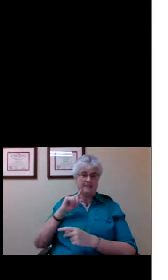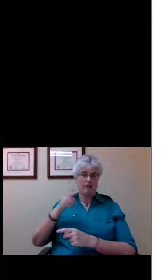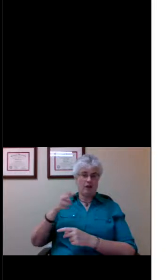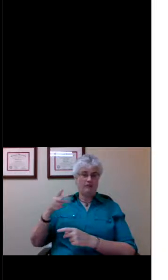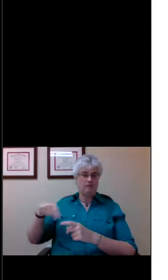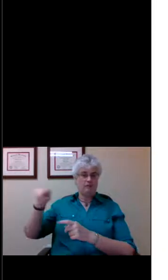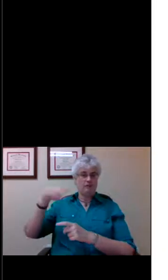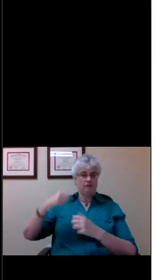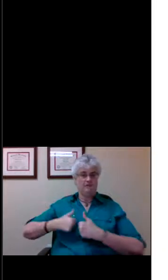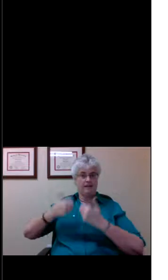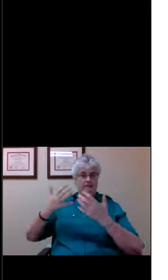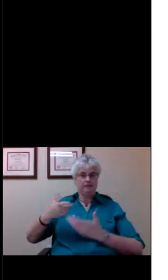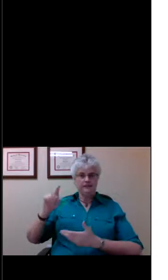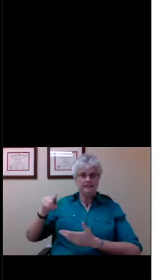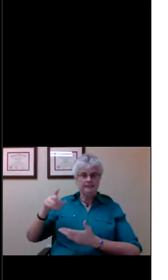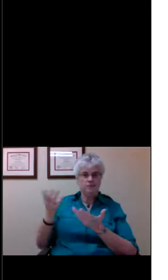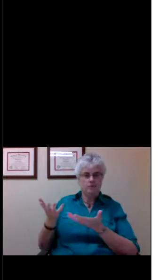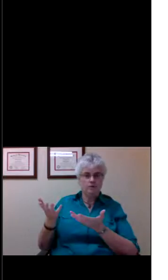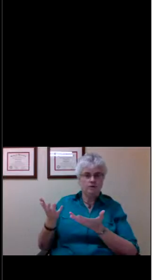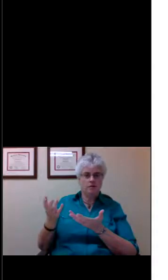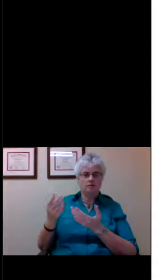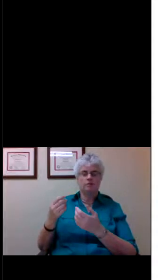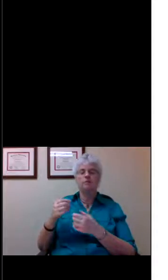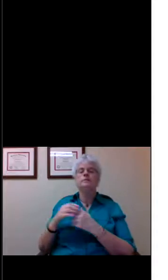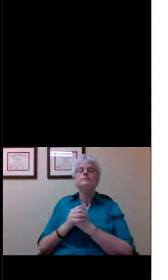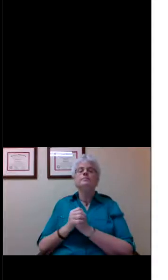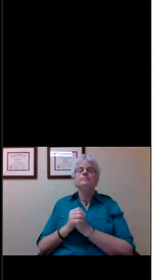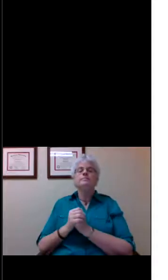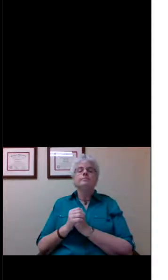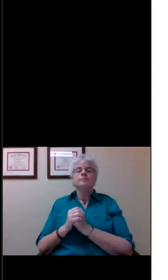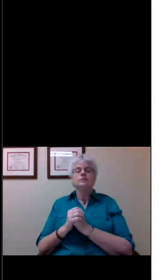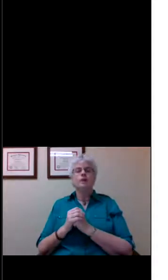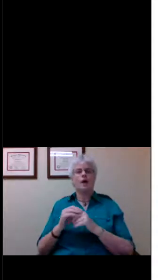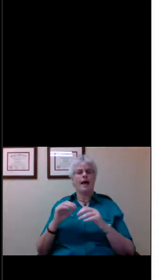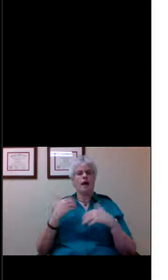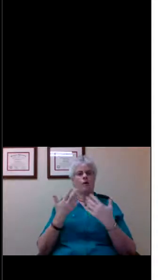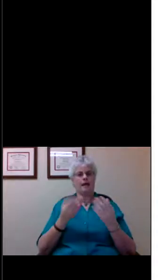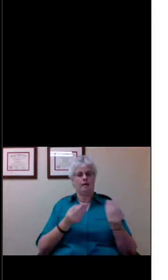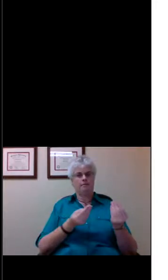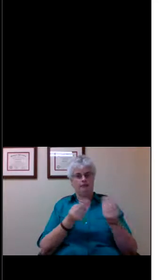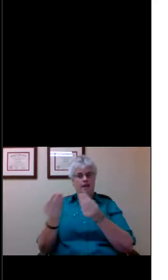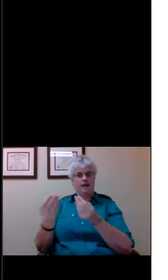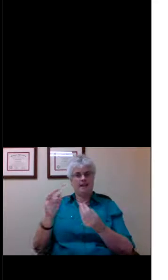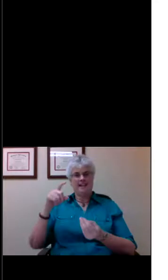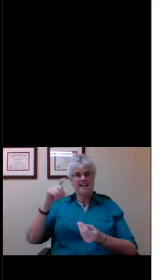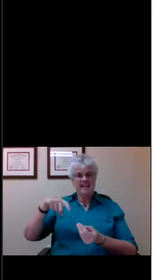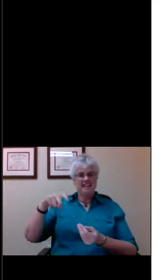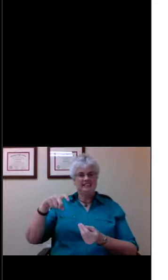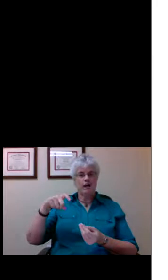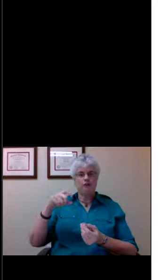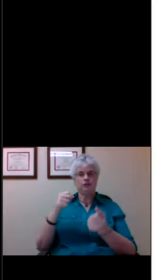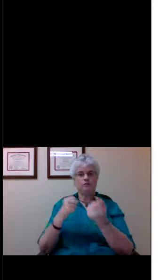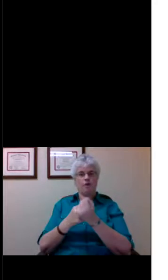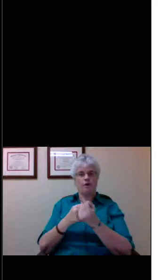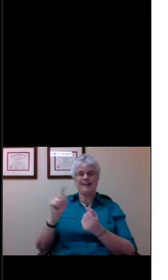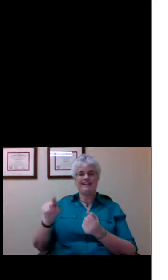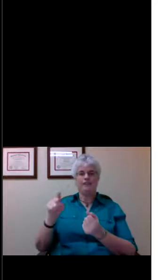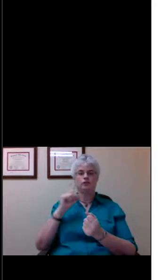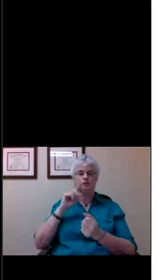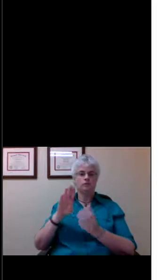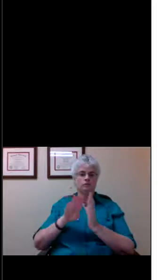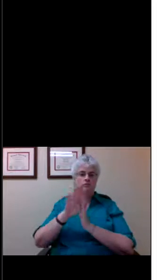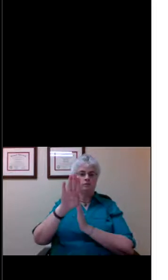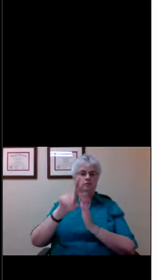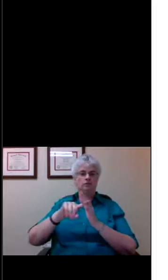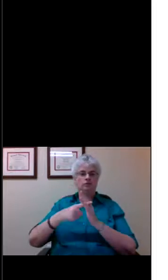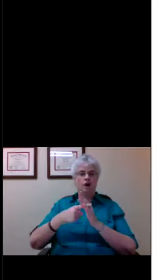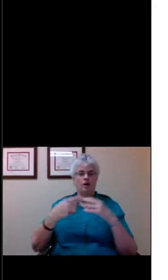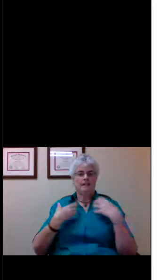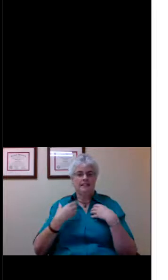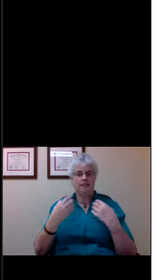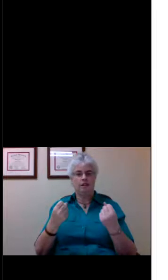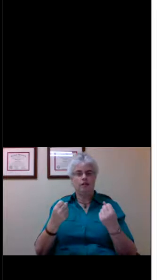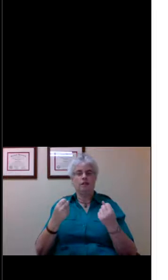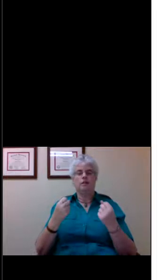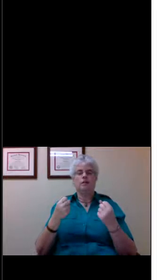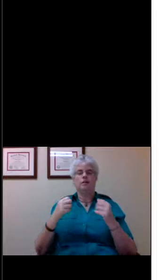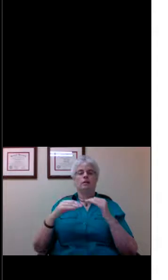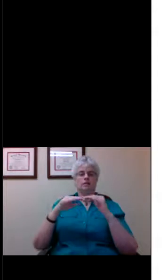unique needs for the Deaf in our- [sound cuts off]. Skye: I'm sorry, I just wanted to let Andy know